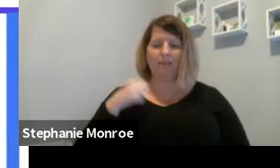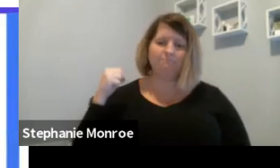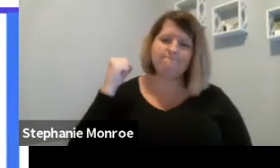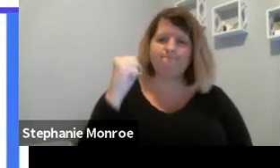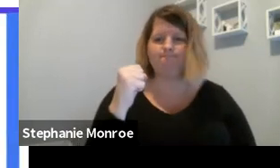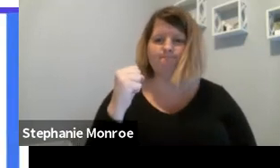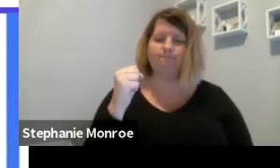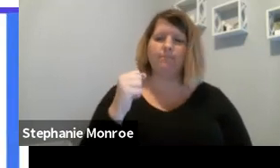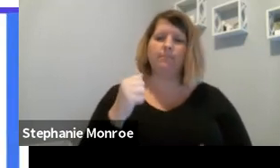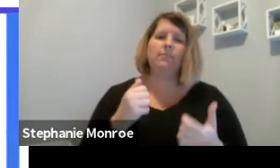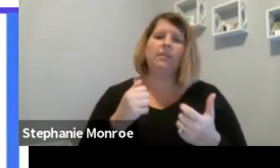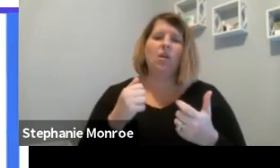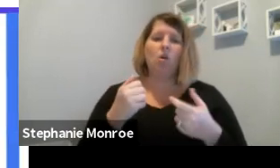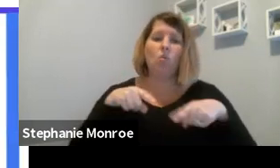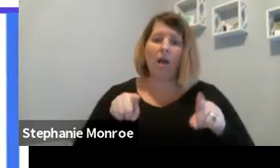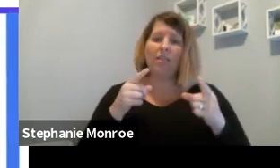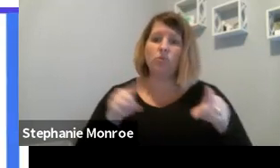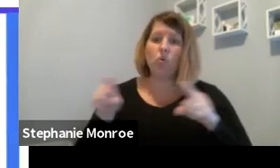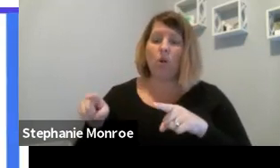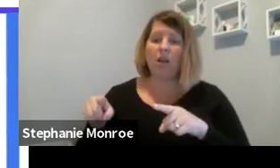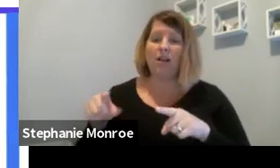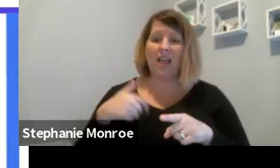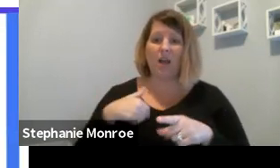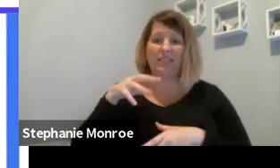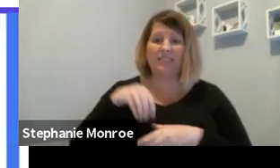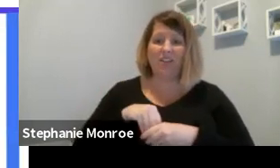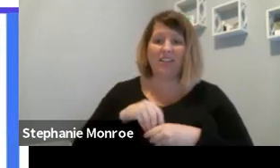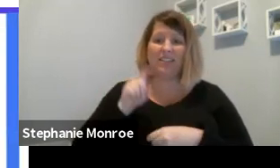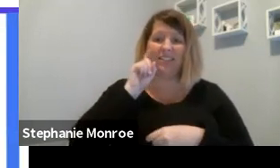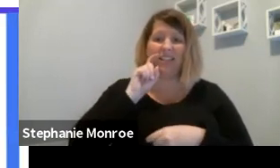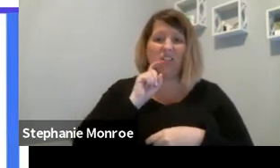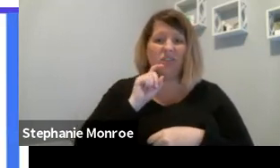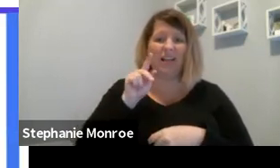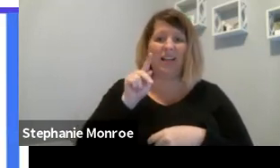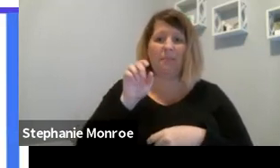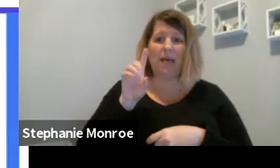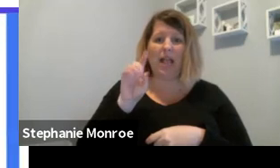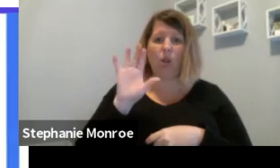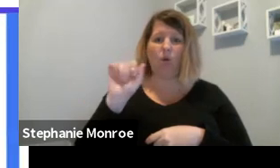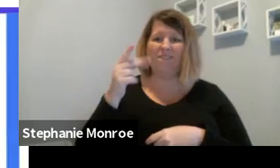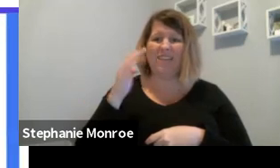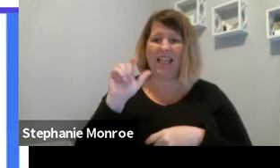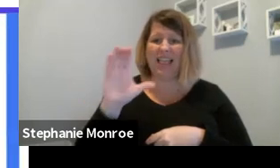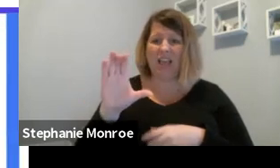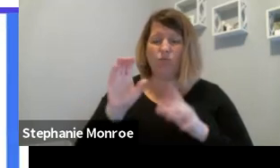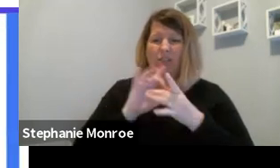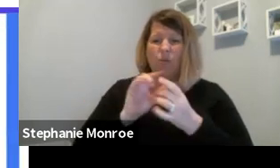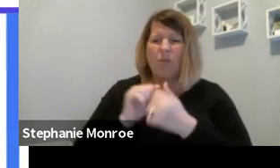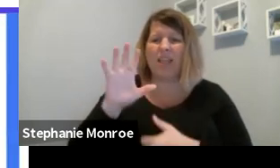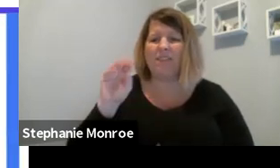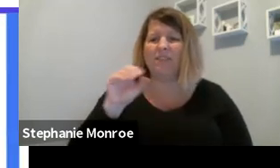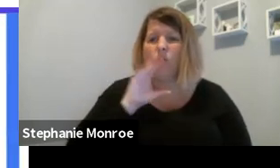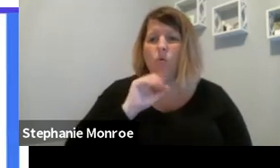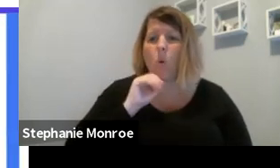I was in a sexual pedophilic relationship with a 50-year-old man. [Narrator] As a way to cope with the turmoil